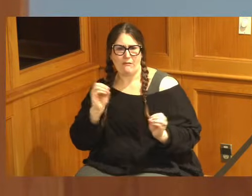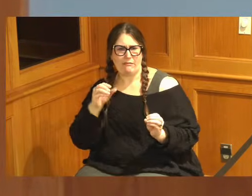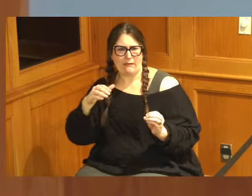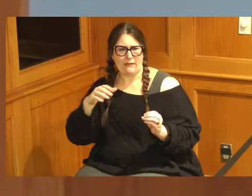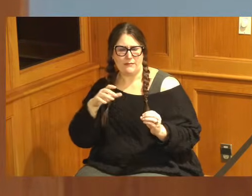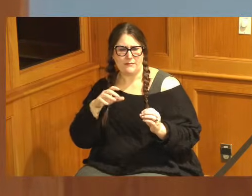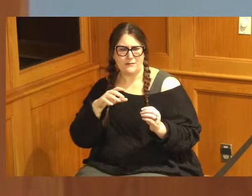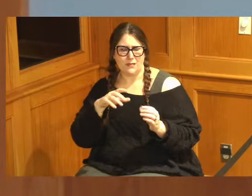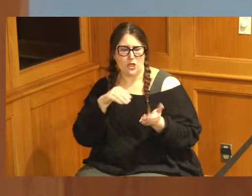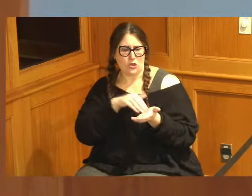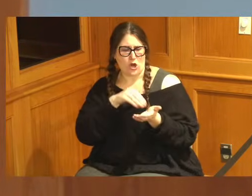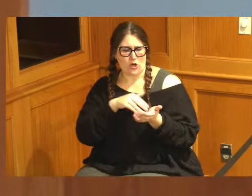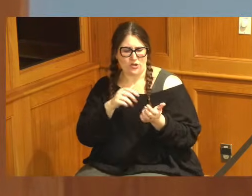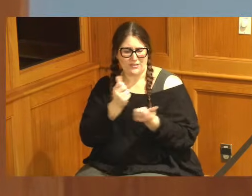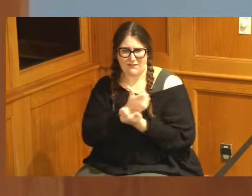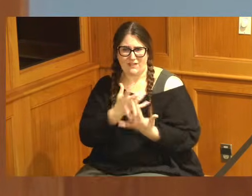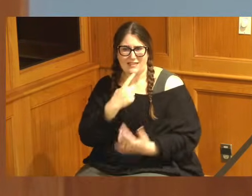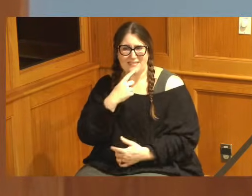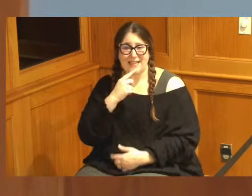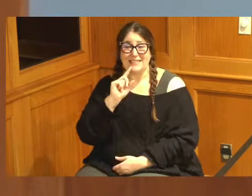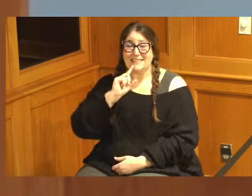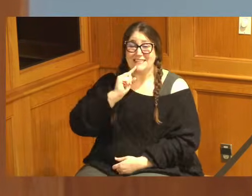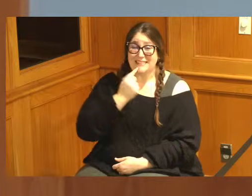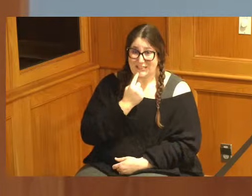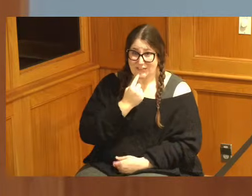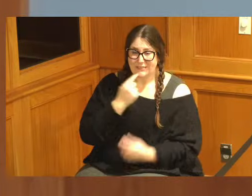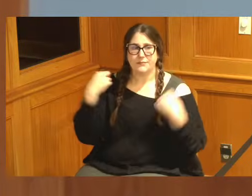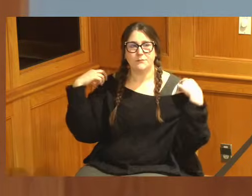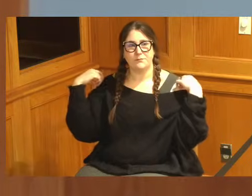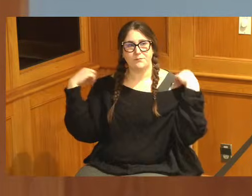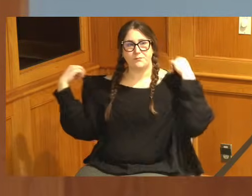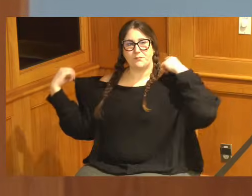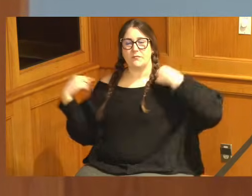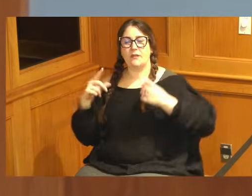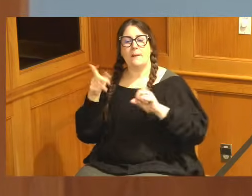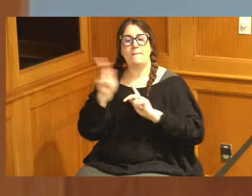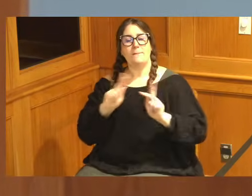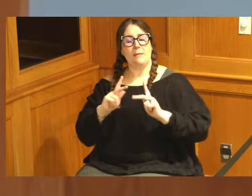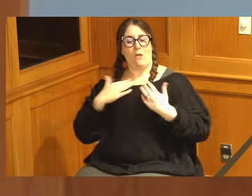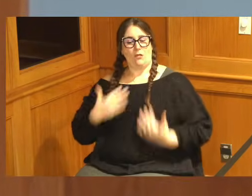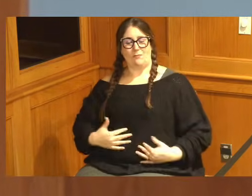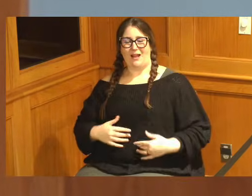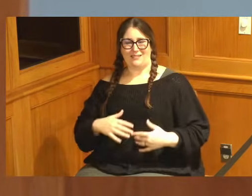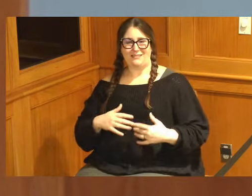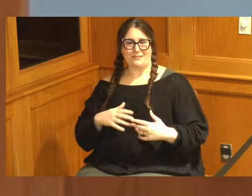about this being a significant year. individuals react differently. So, you know, an individual may